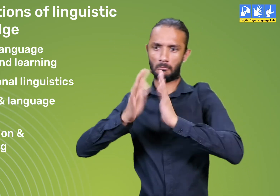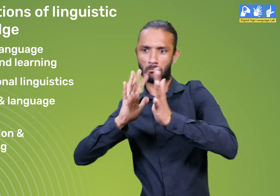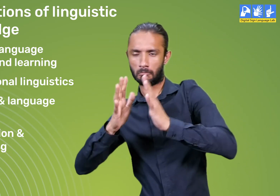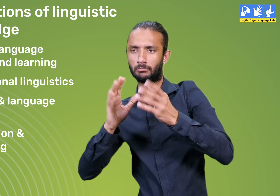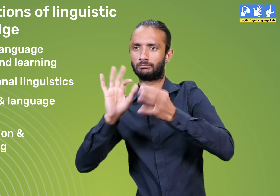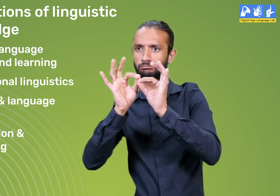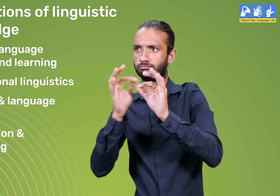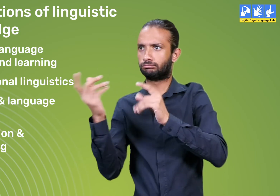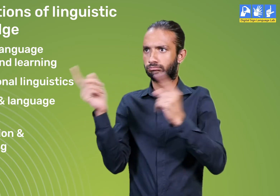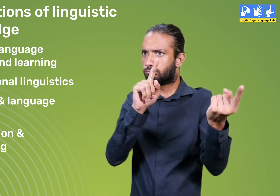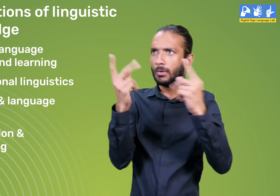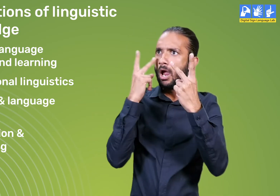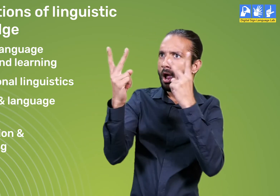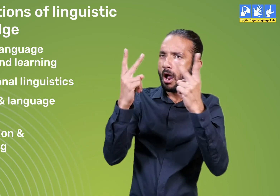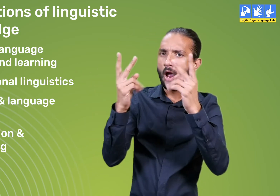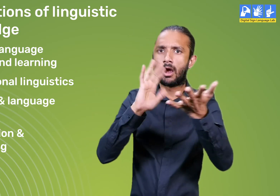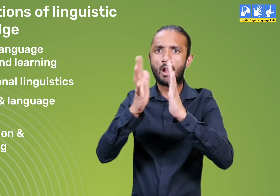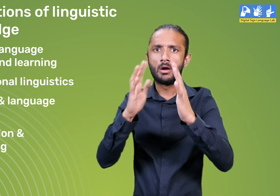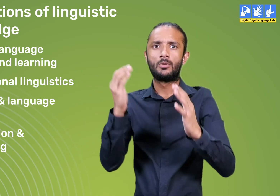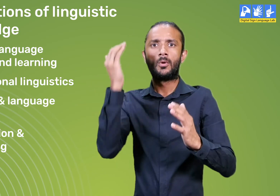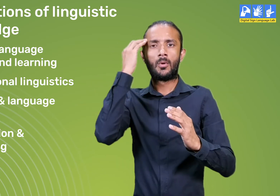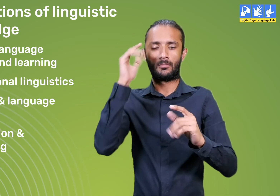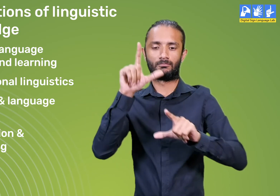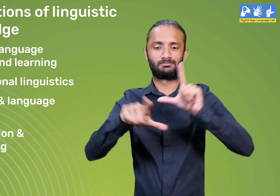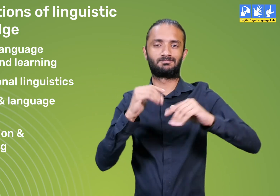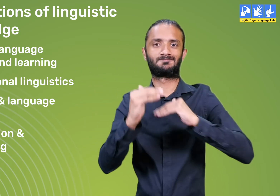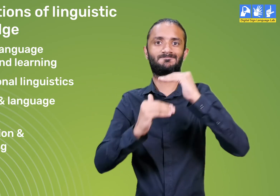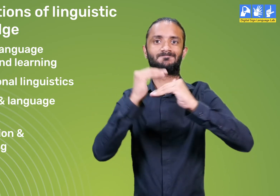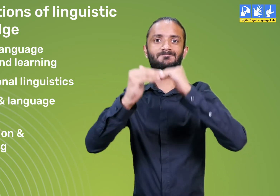so , knowing all these ways such as translating , signing , interpreting , visualizing all these leads to the language development